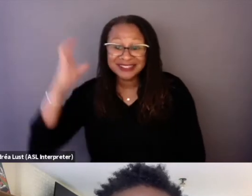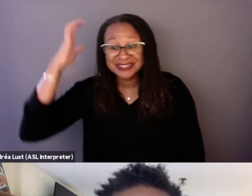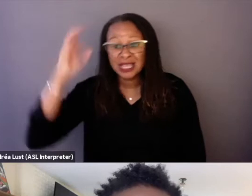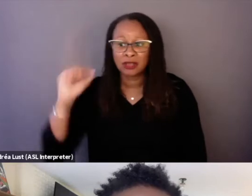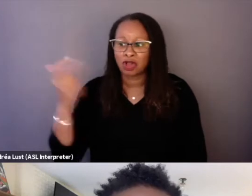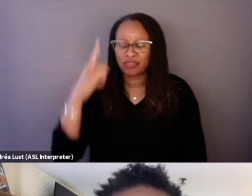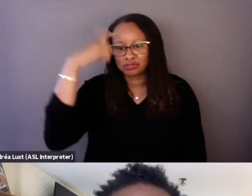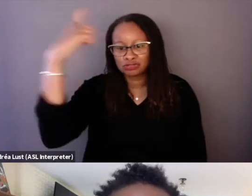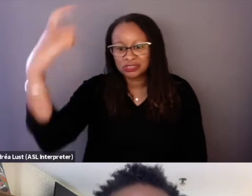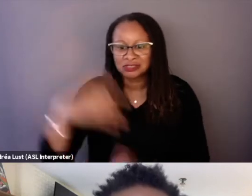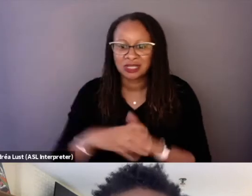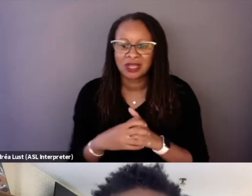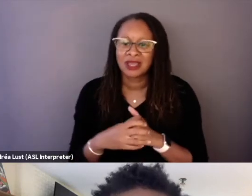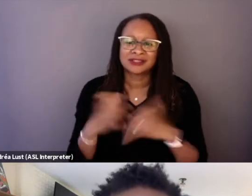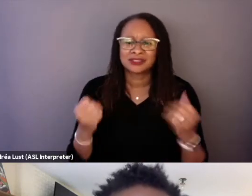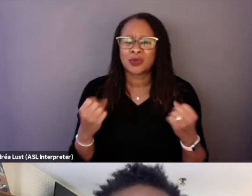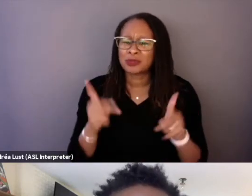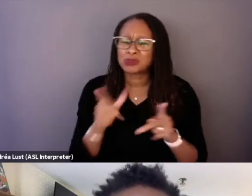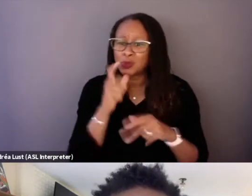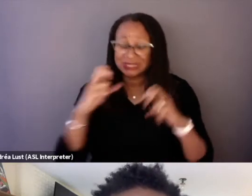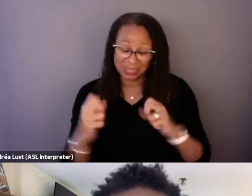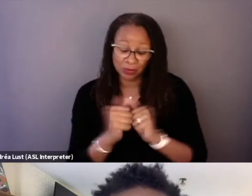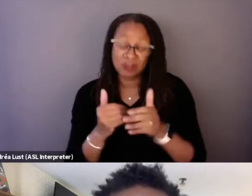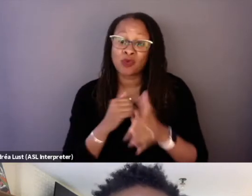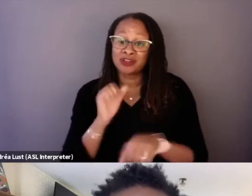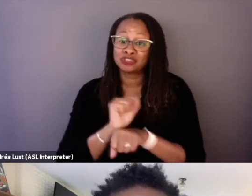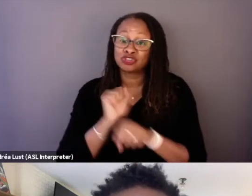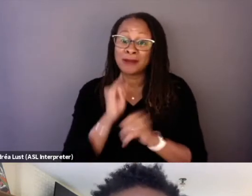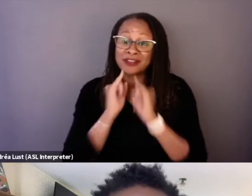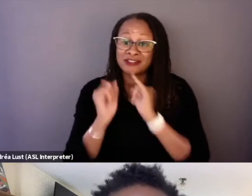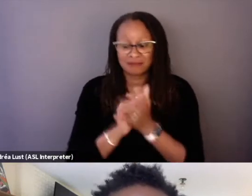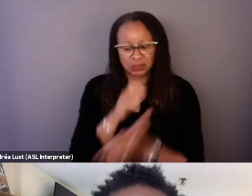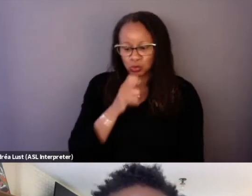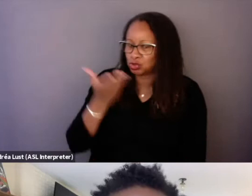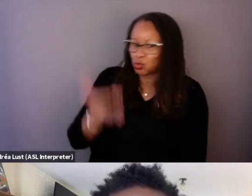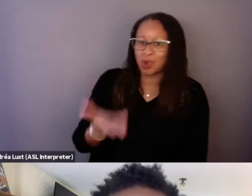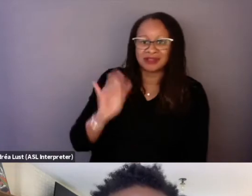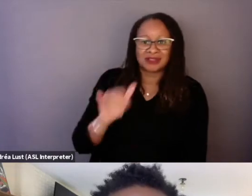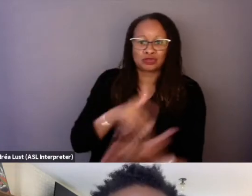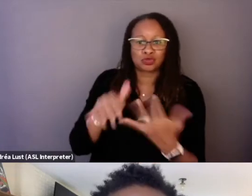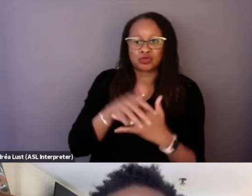Like, the person who would coach you before a job interview. Like, that was who she was in her social ecosystem.